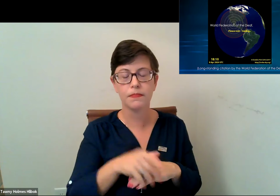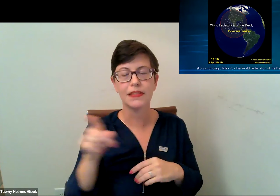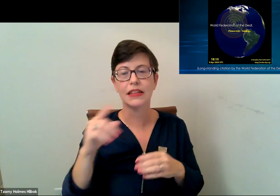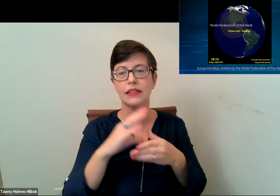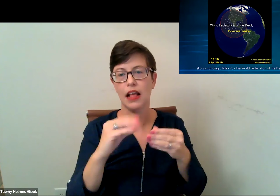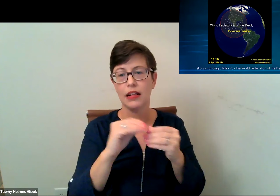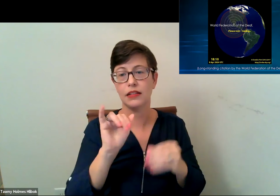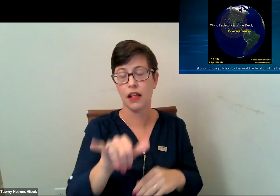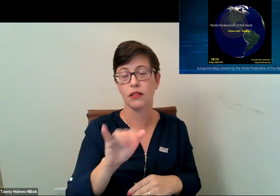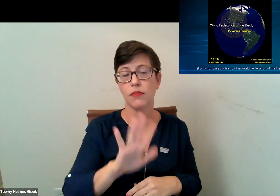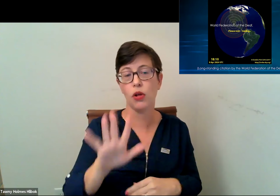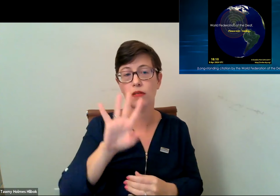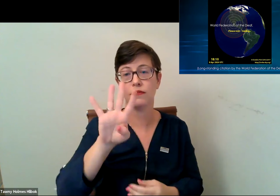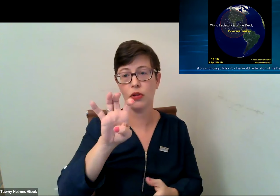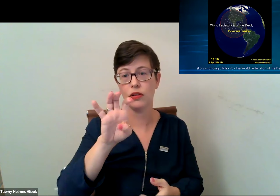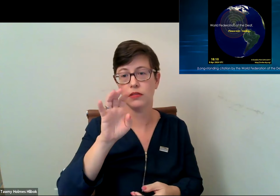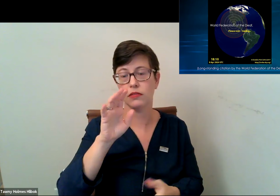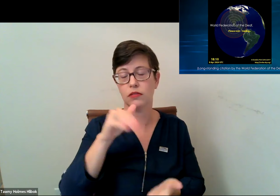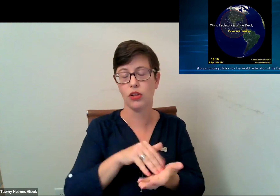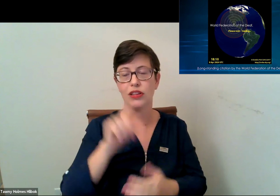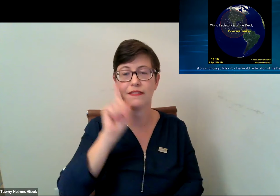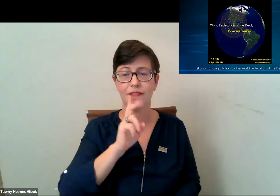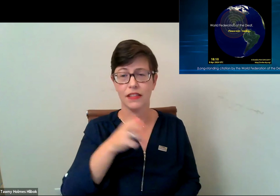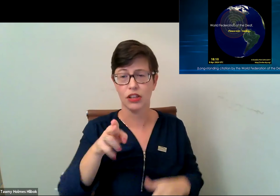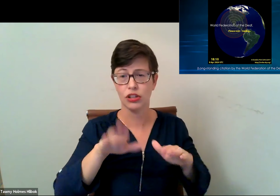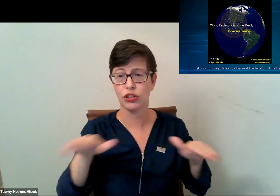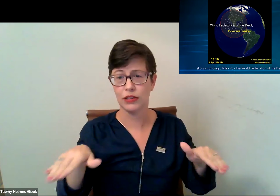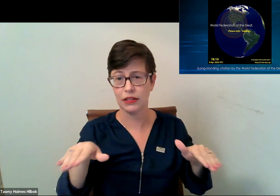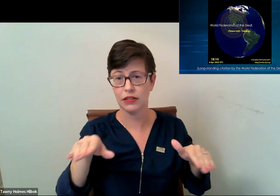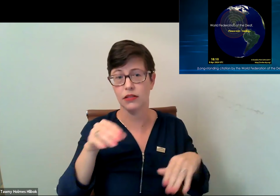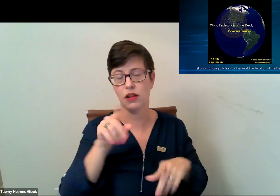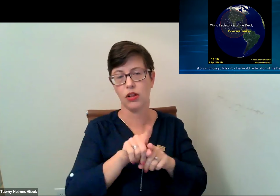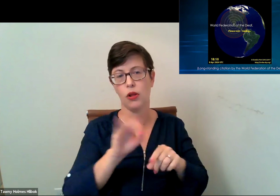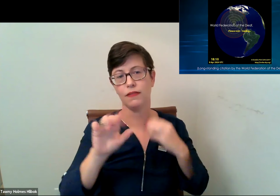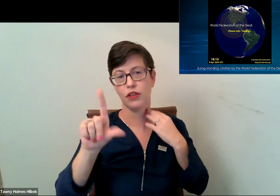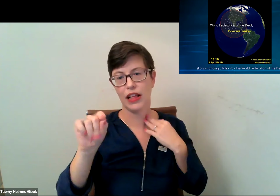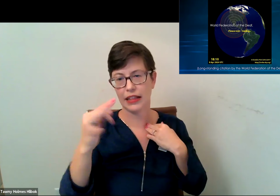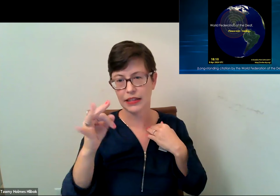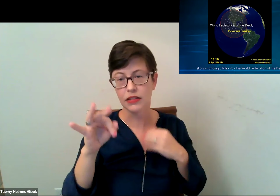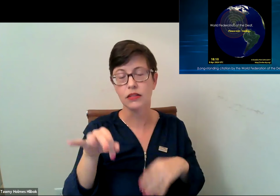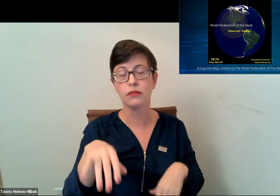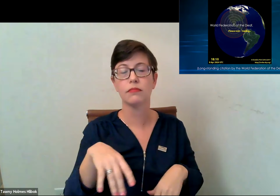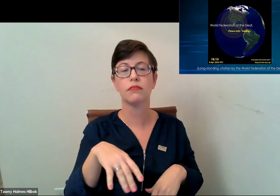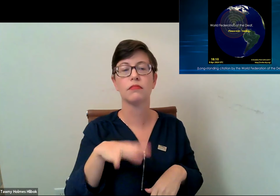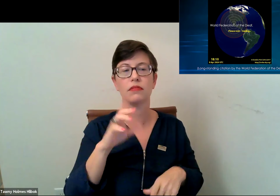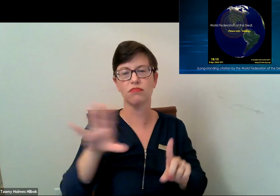in the US Department education will show that about 400,000 deaf and hard of hearing children.